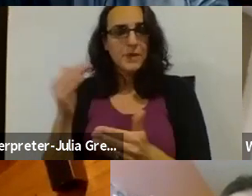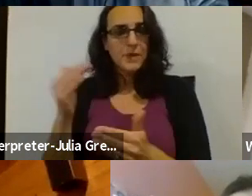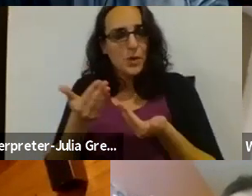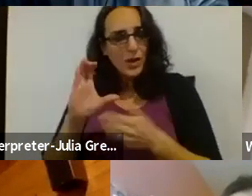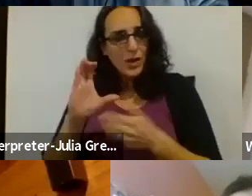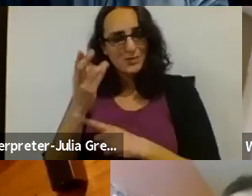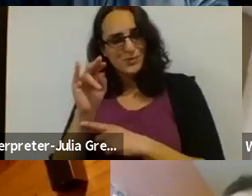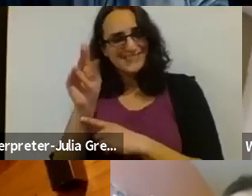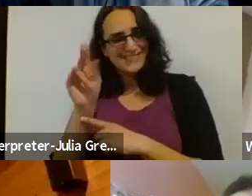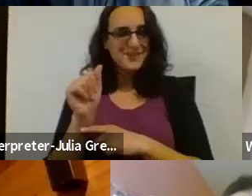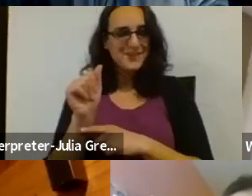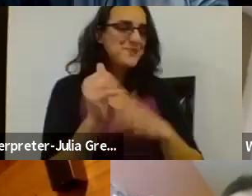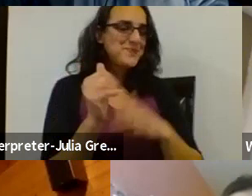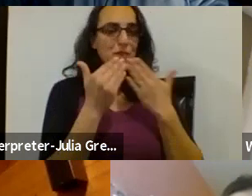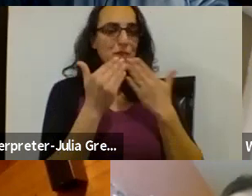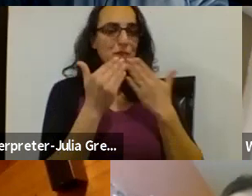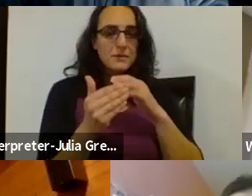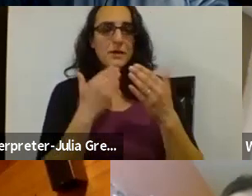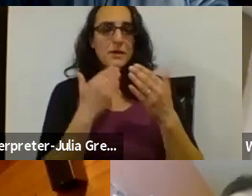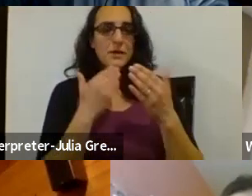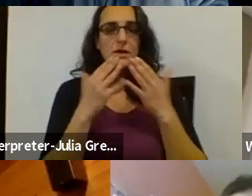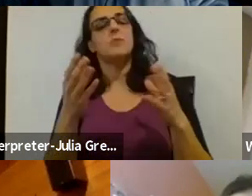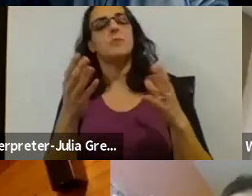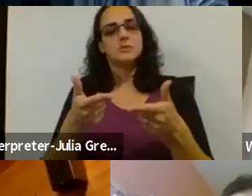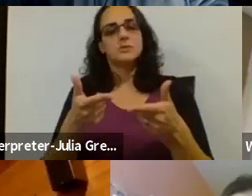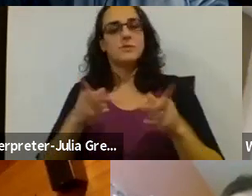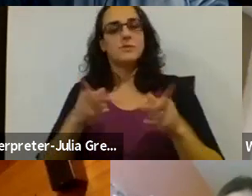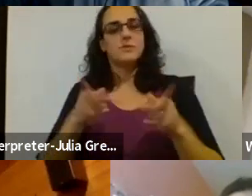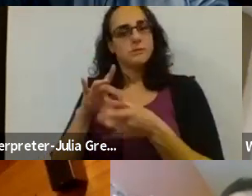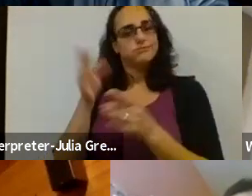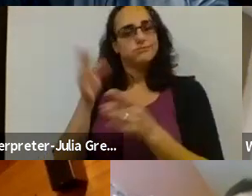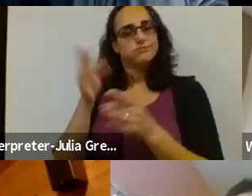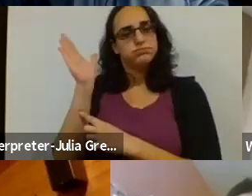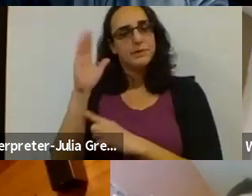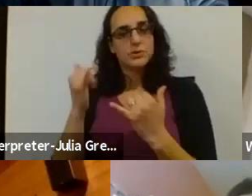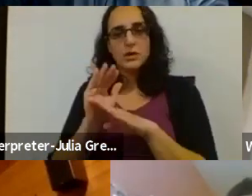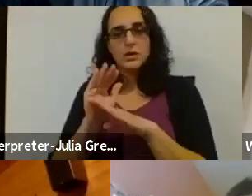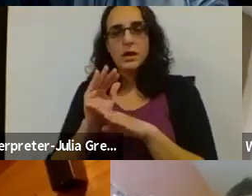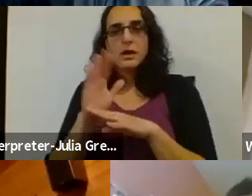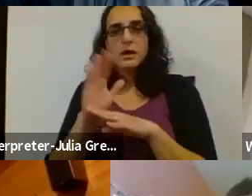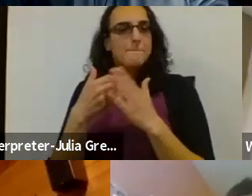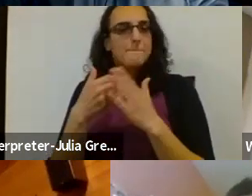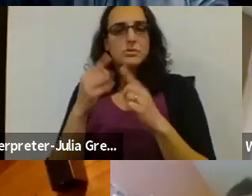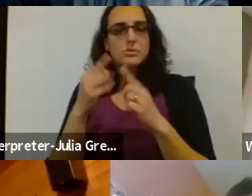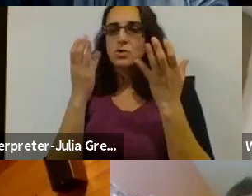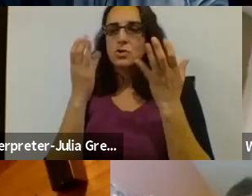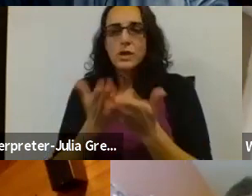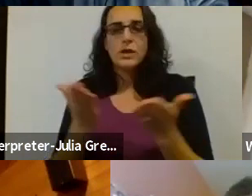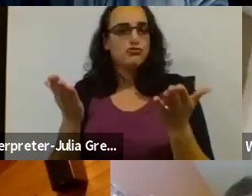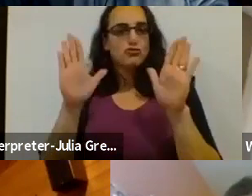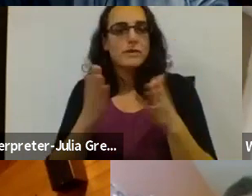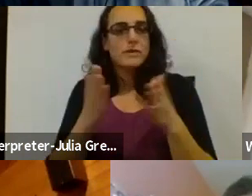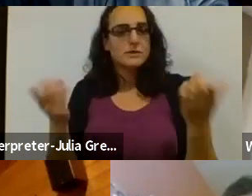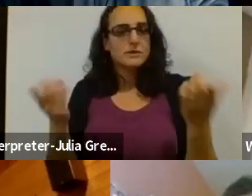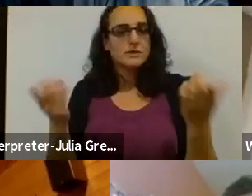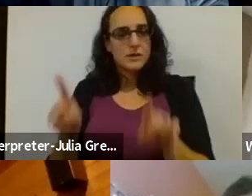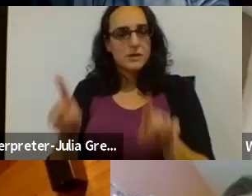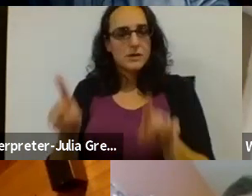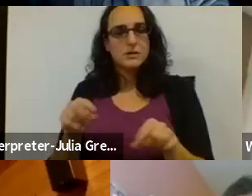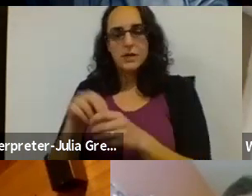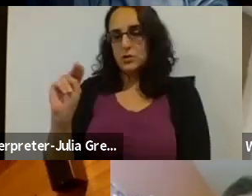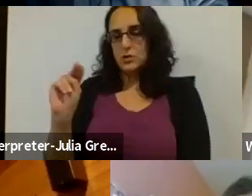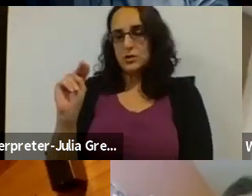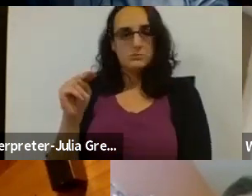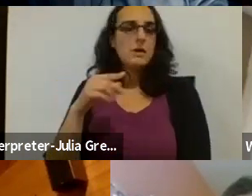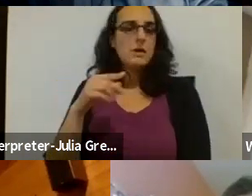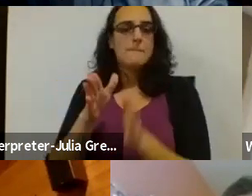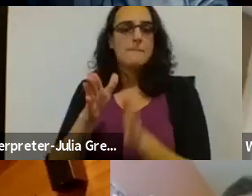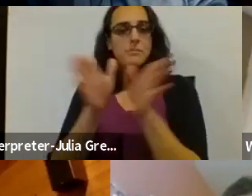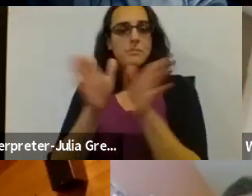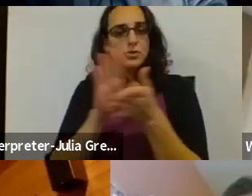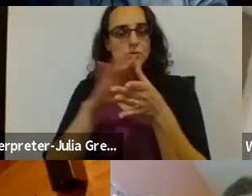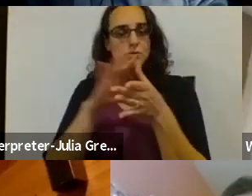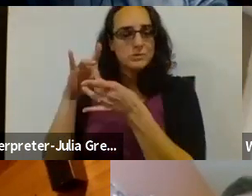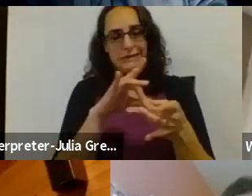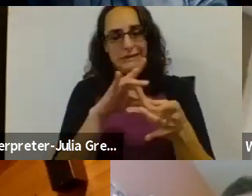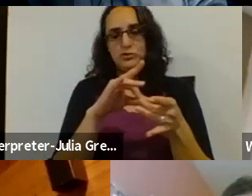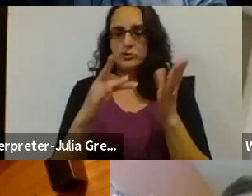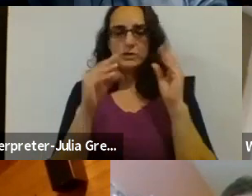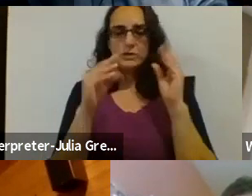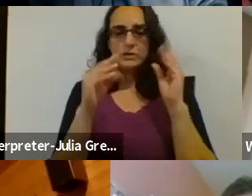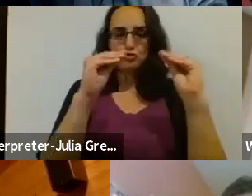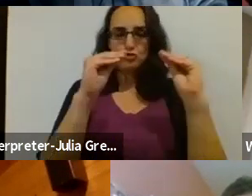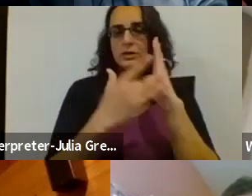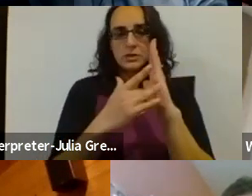Christina Scilingo: Thank you. Thank you so much for letting me come speak tonight about some of the great things that are happening at or in public schools, specific to instructional technology. So just to start off just in the